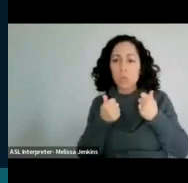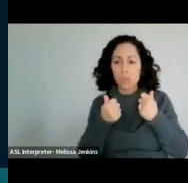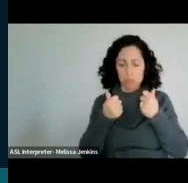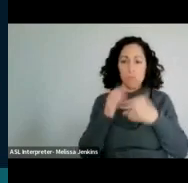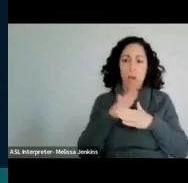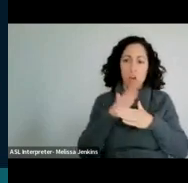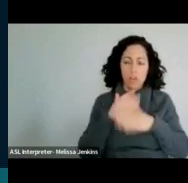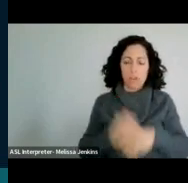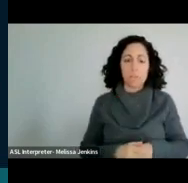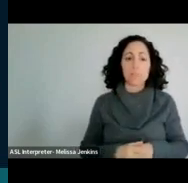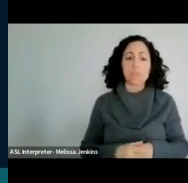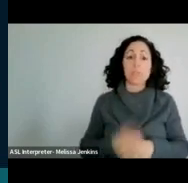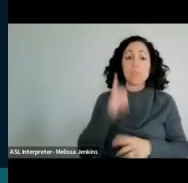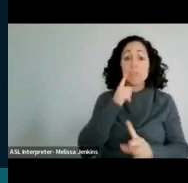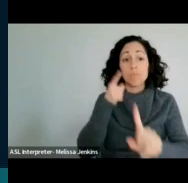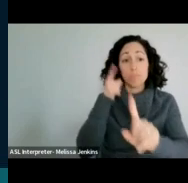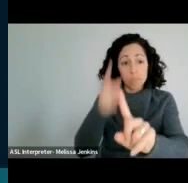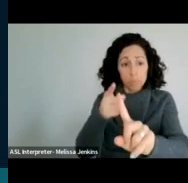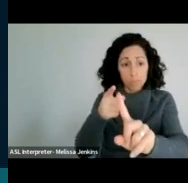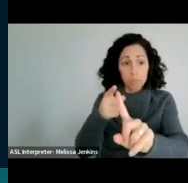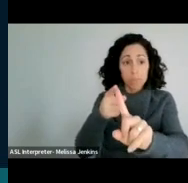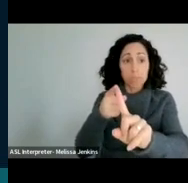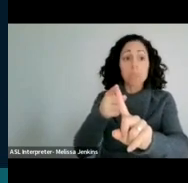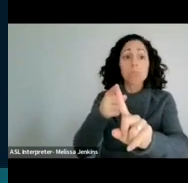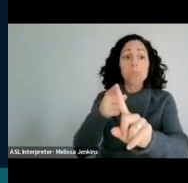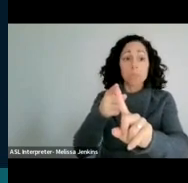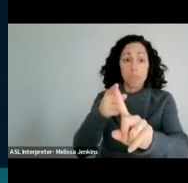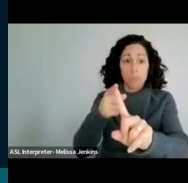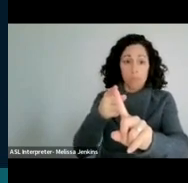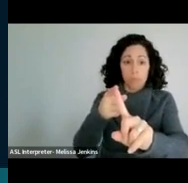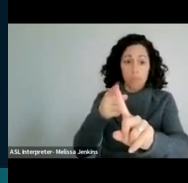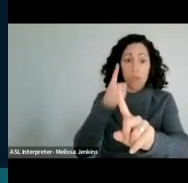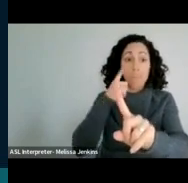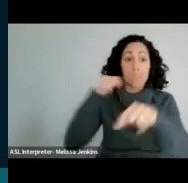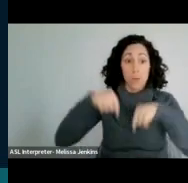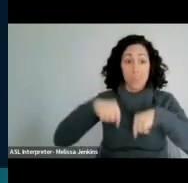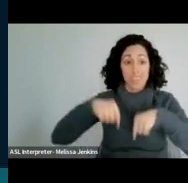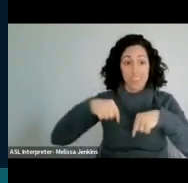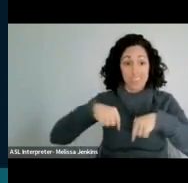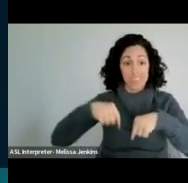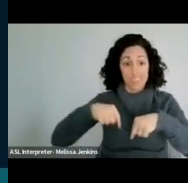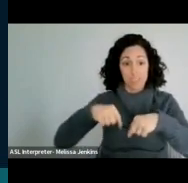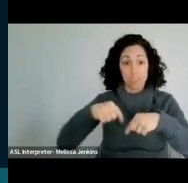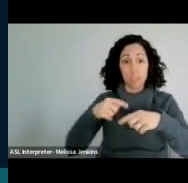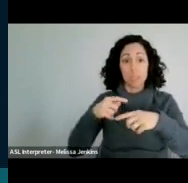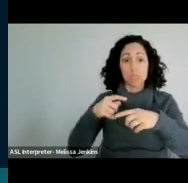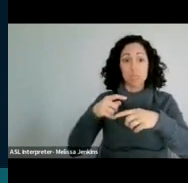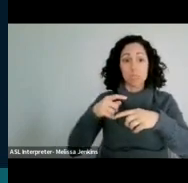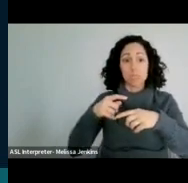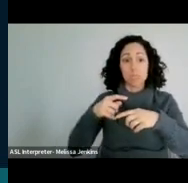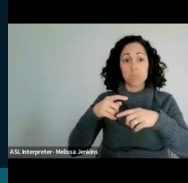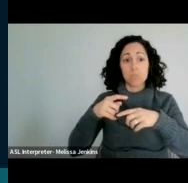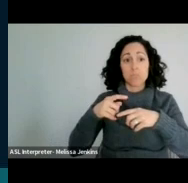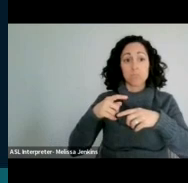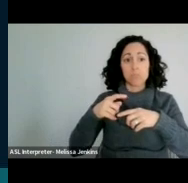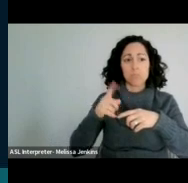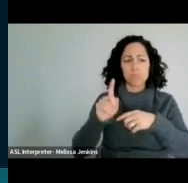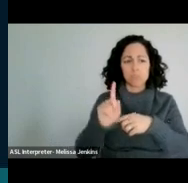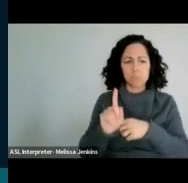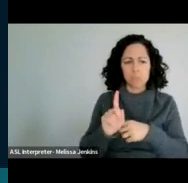One of the key secondary endpoints will be a mobility course and perhaps OCT as well.